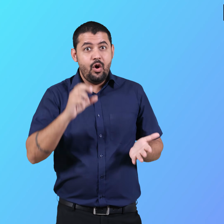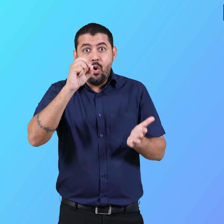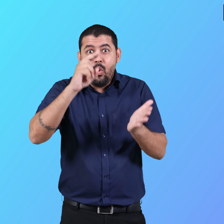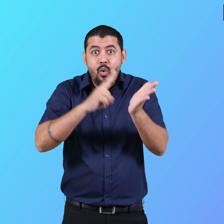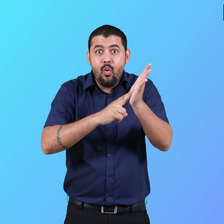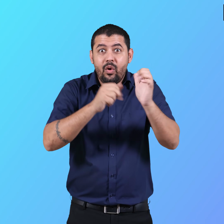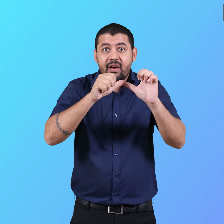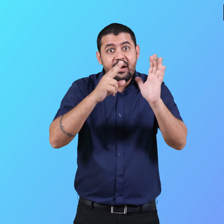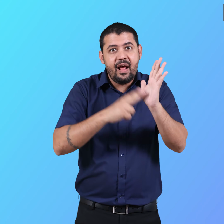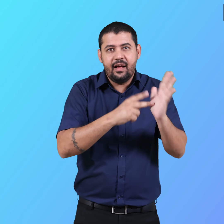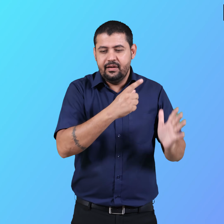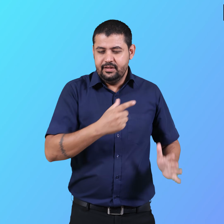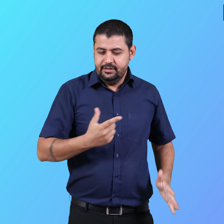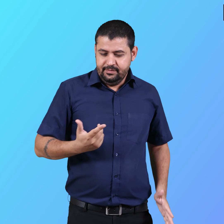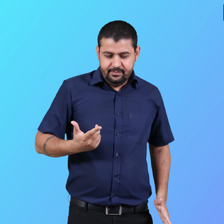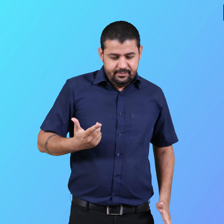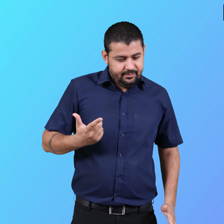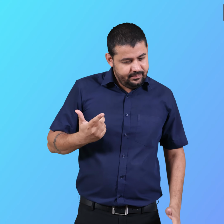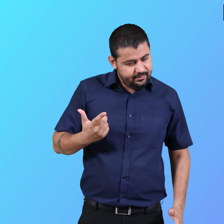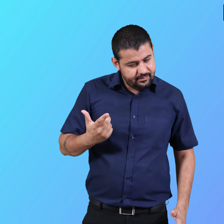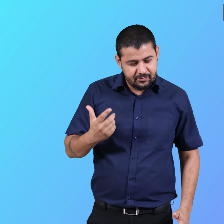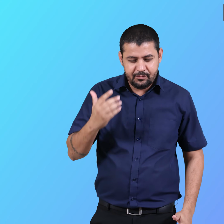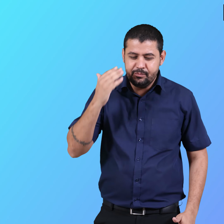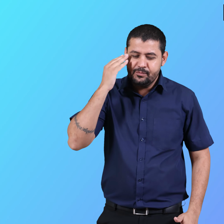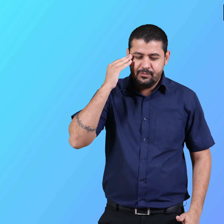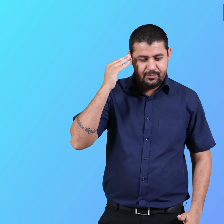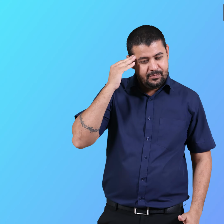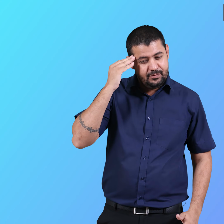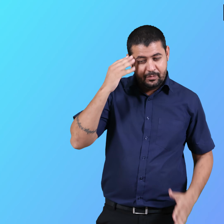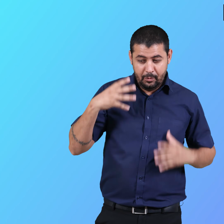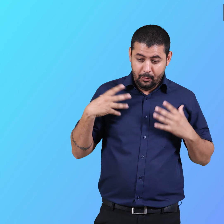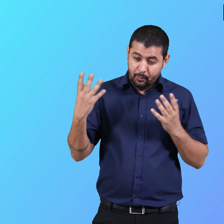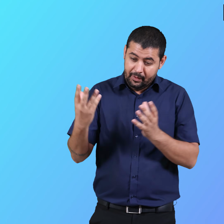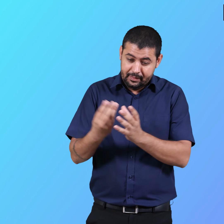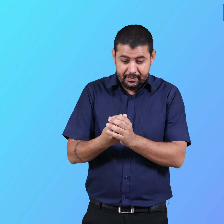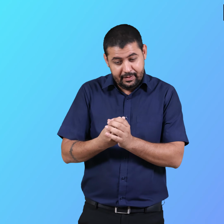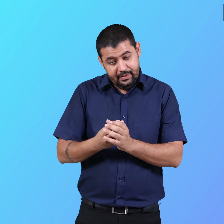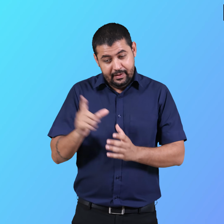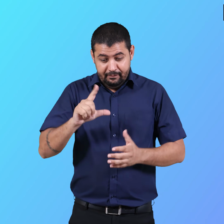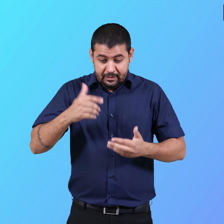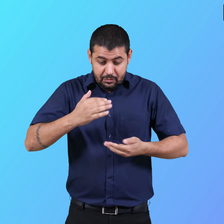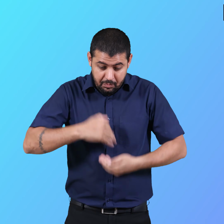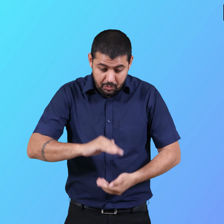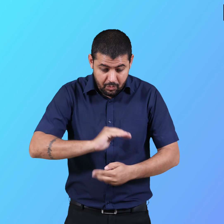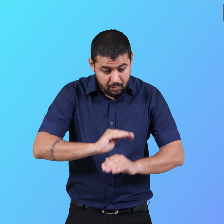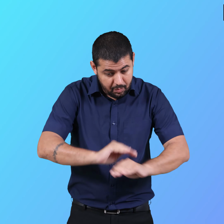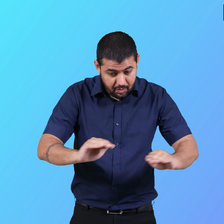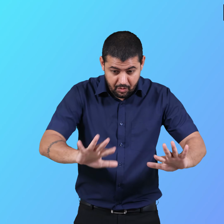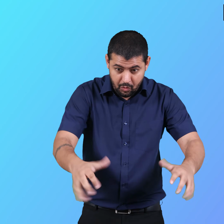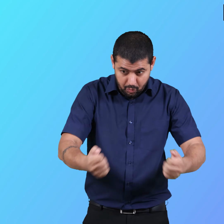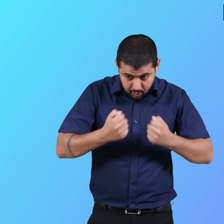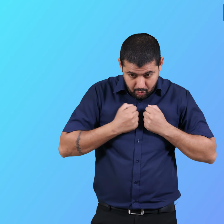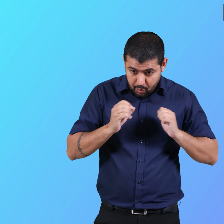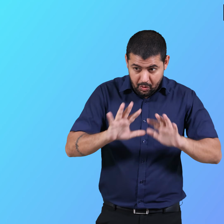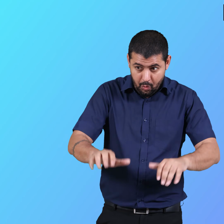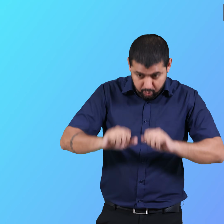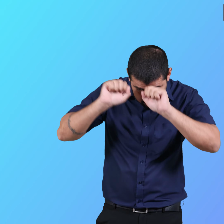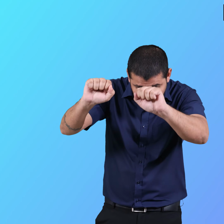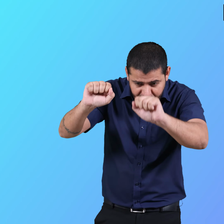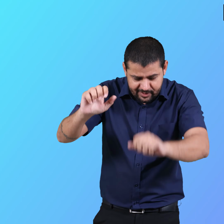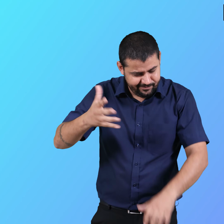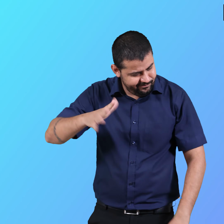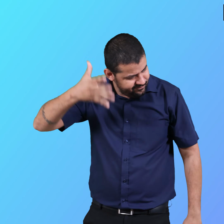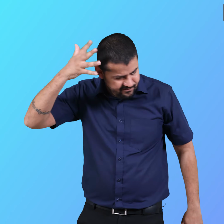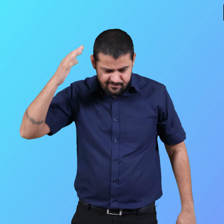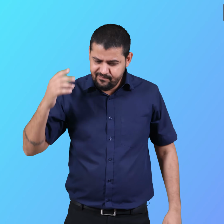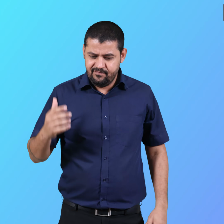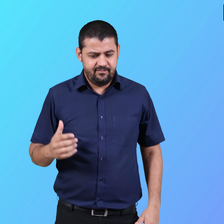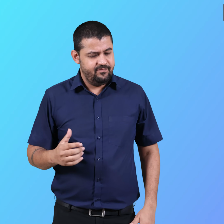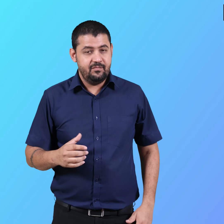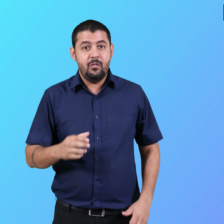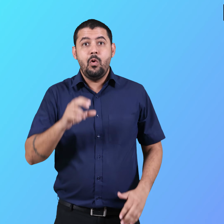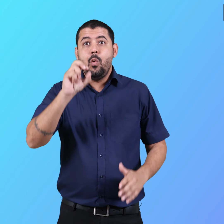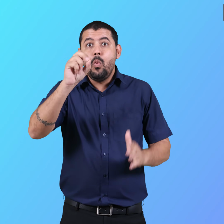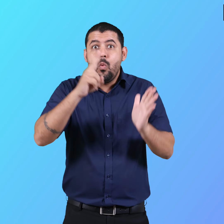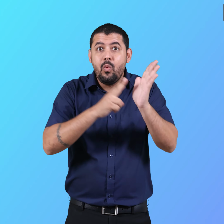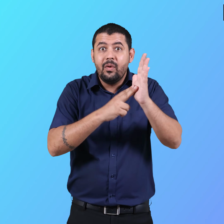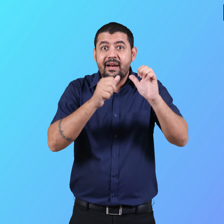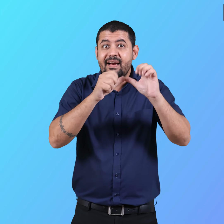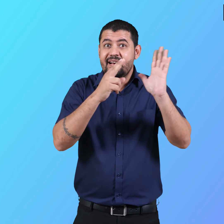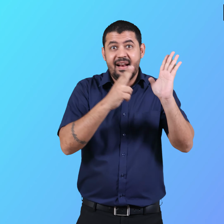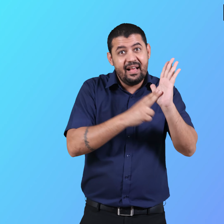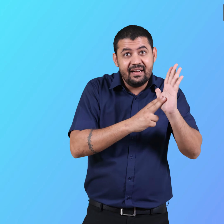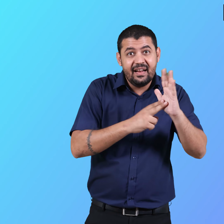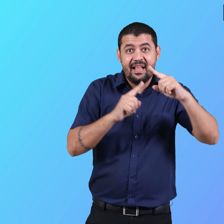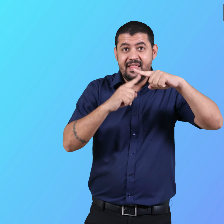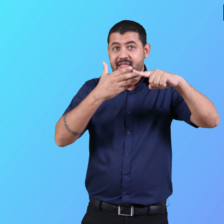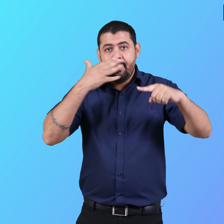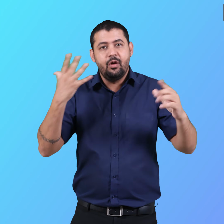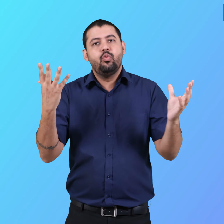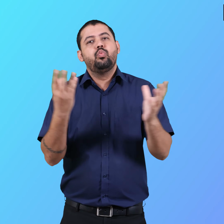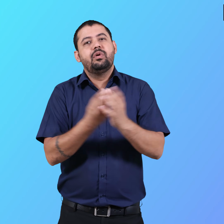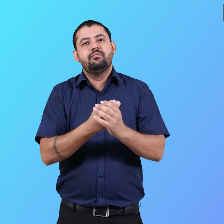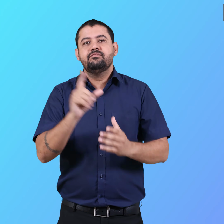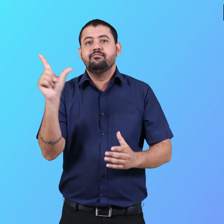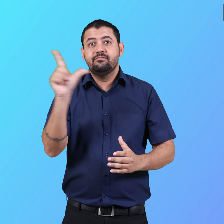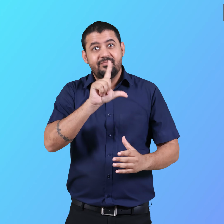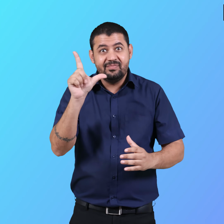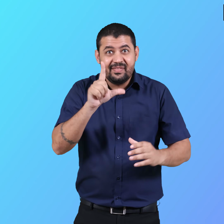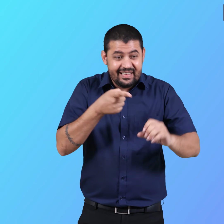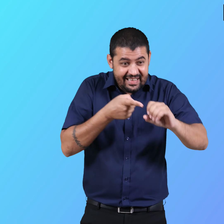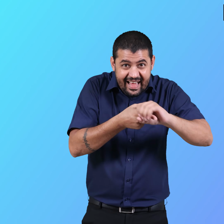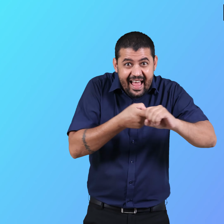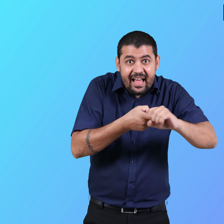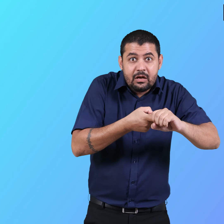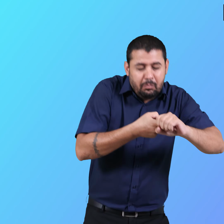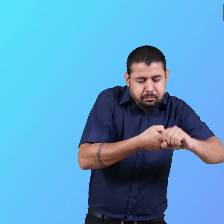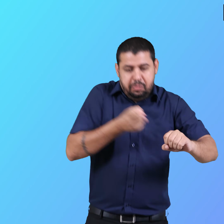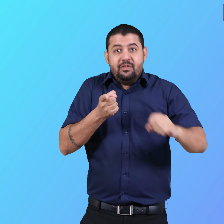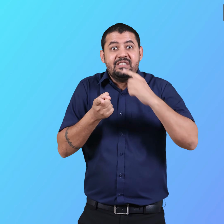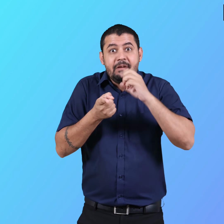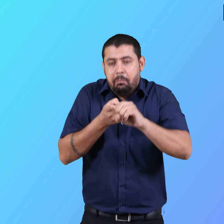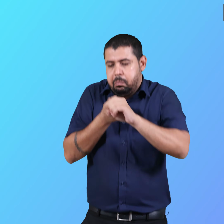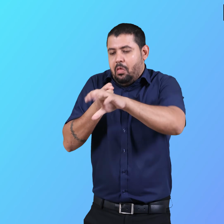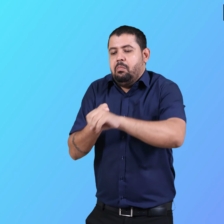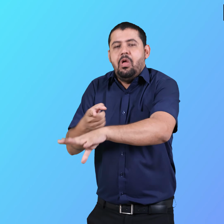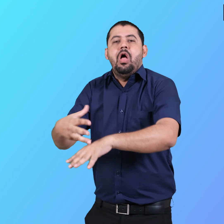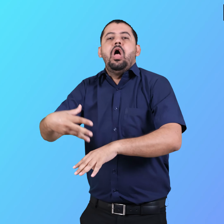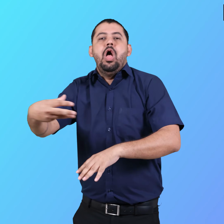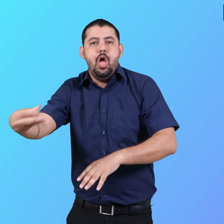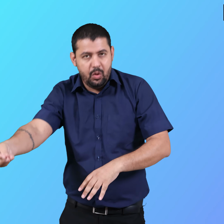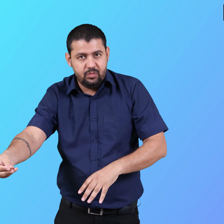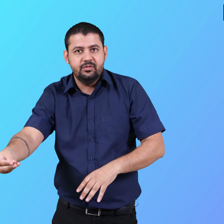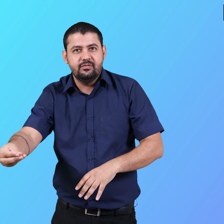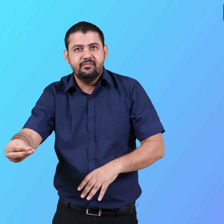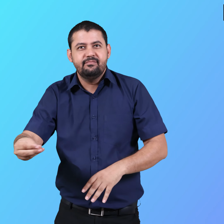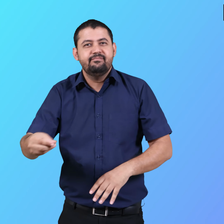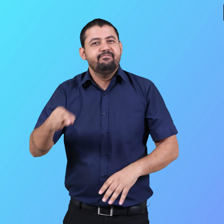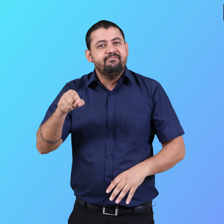Onan knew that the children would not belong to him. So when he had sex with Tamar, he pulled away before he finished.